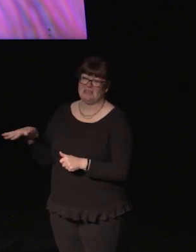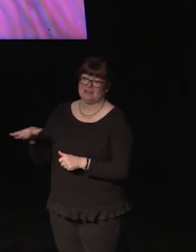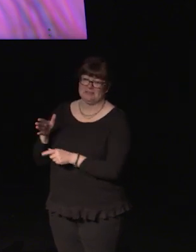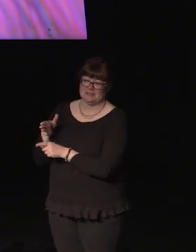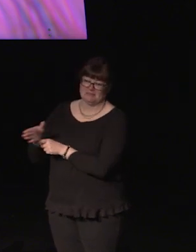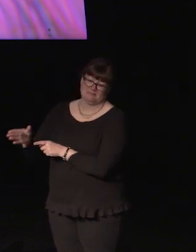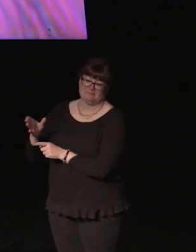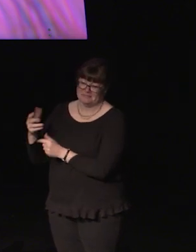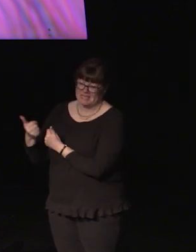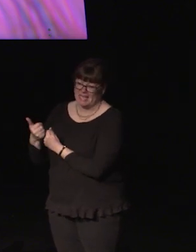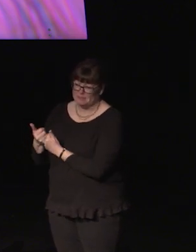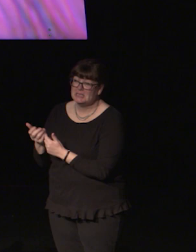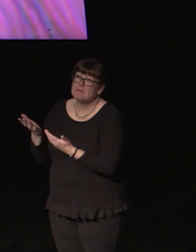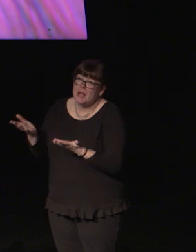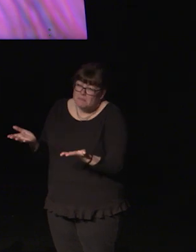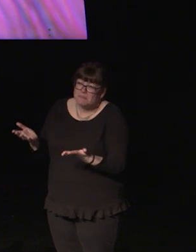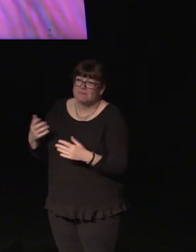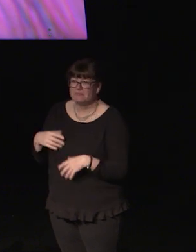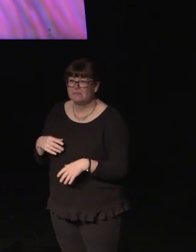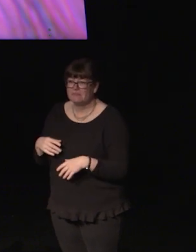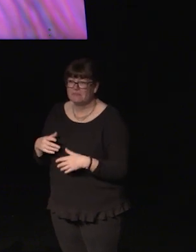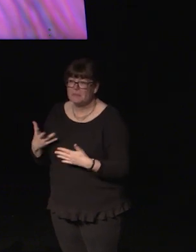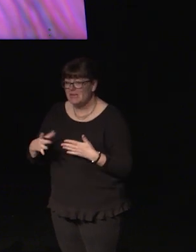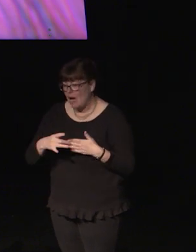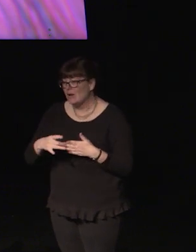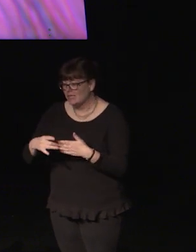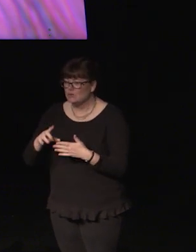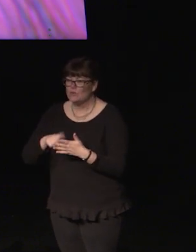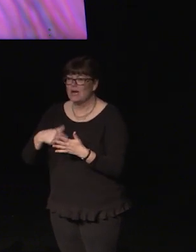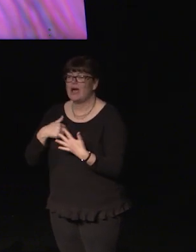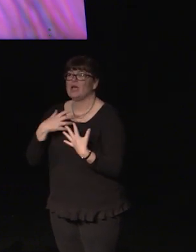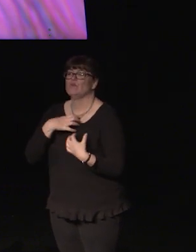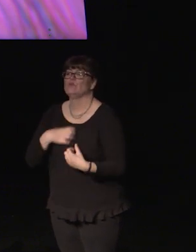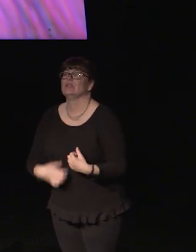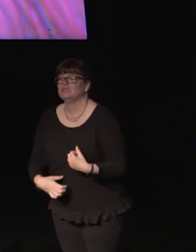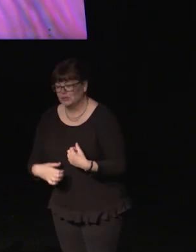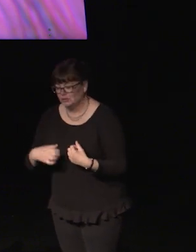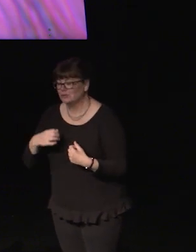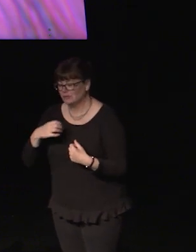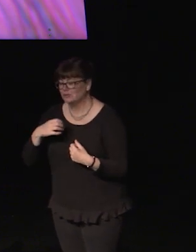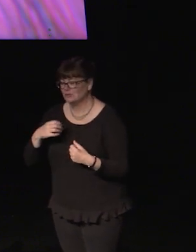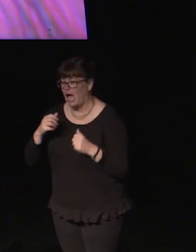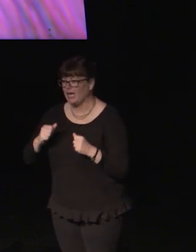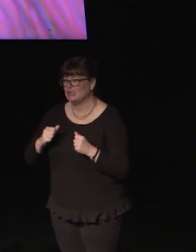But in regards... kind of jumping into sort of the things that we wish we would be able to have been games,